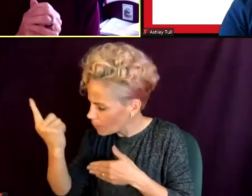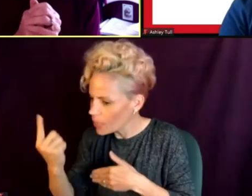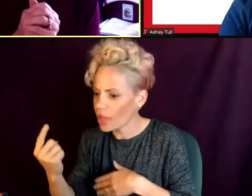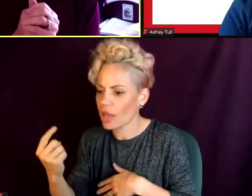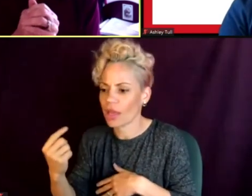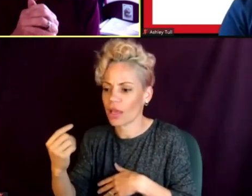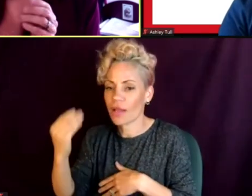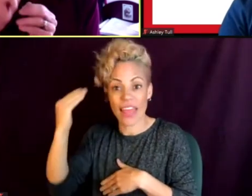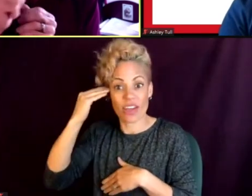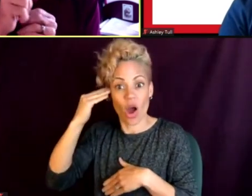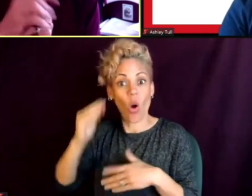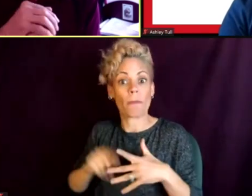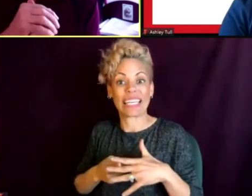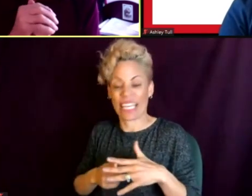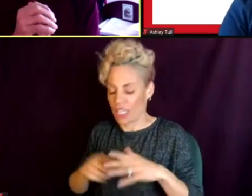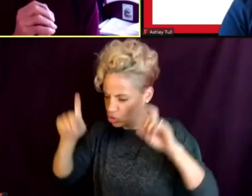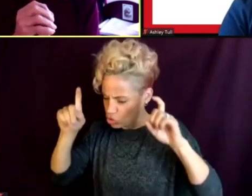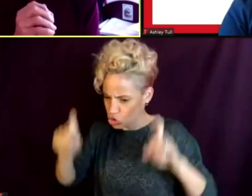to all of us. That's where it needs to be.